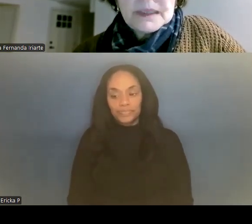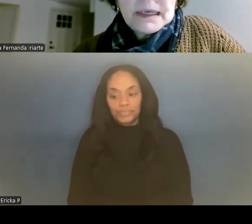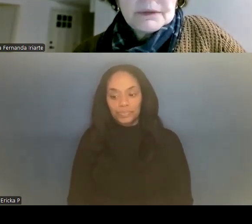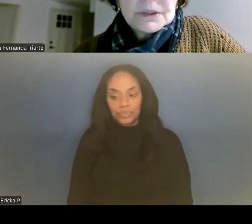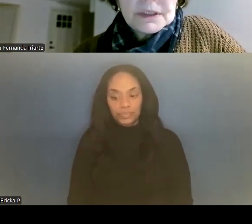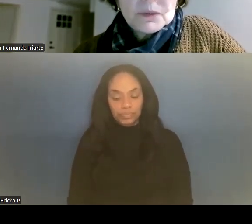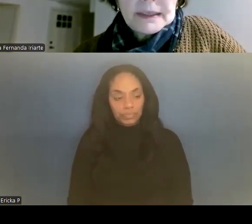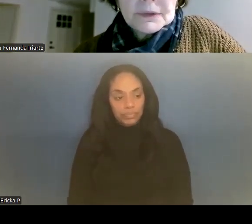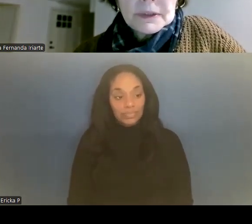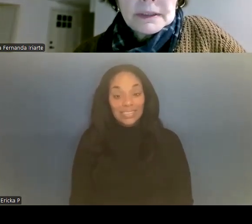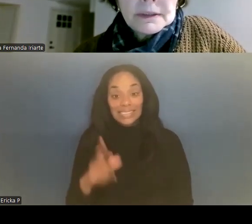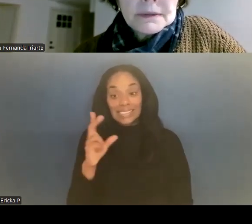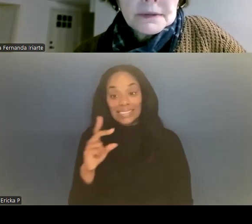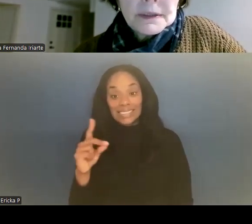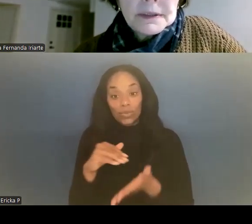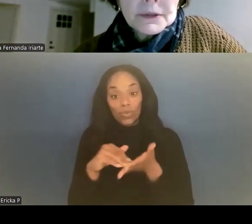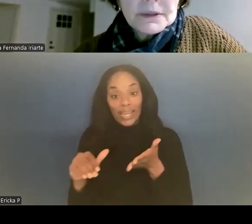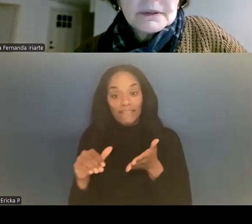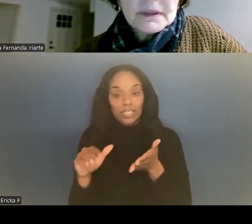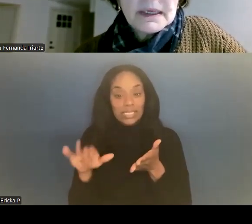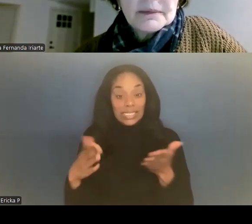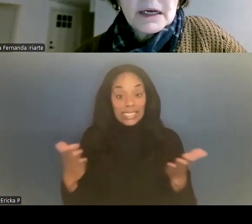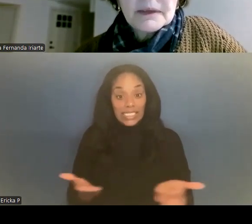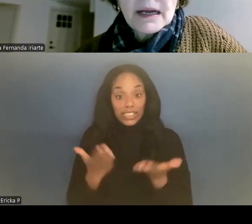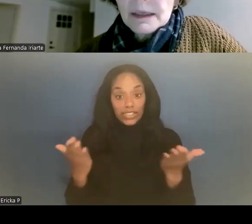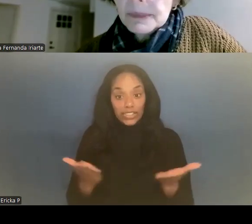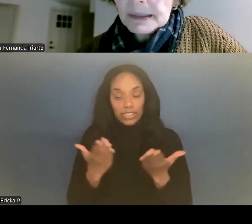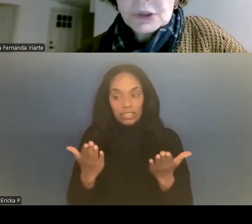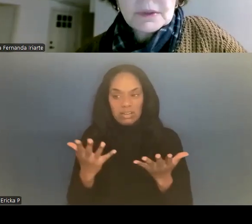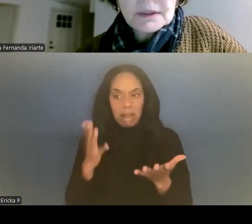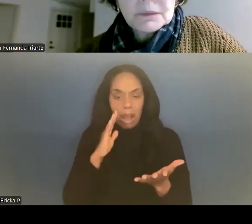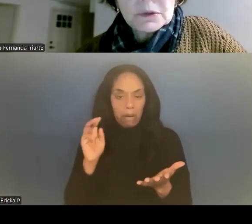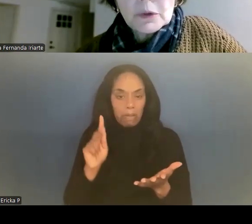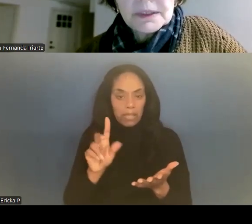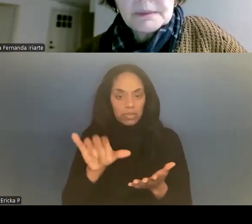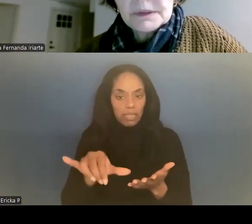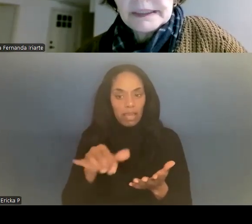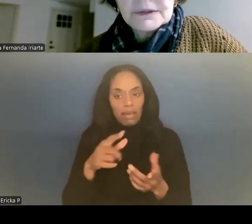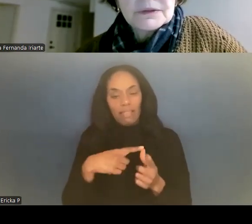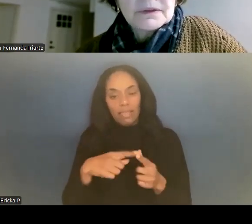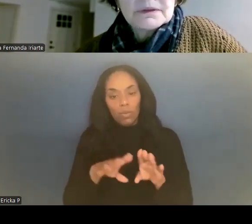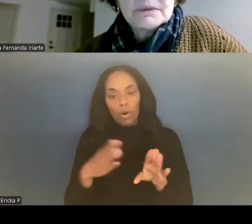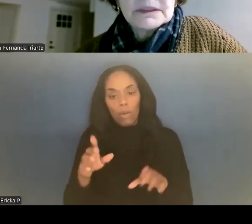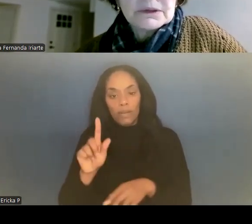And the DD waiver is here. I'll come back to it and we'll open up the link so that we can